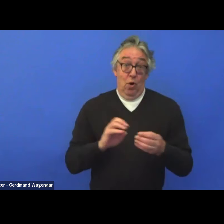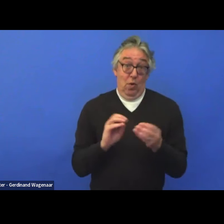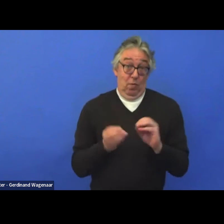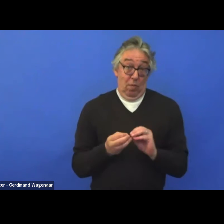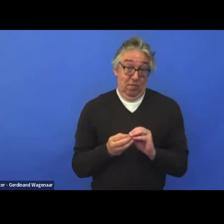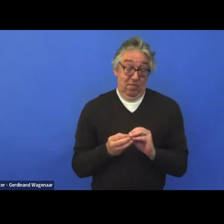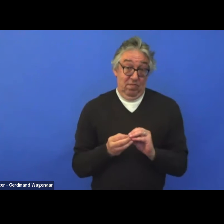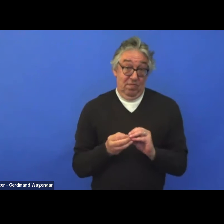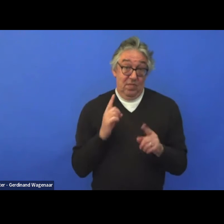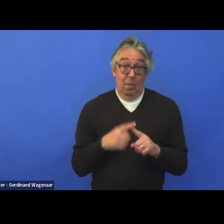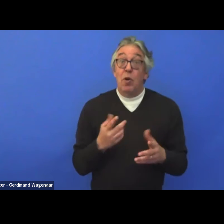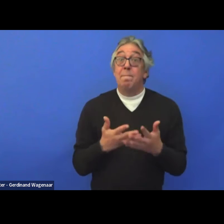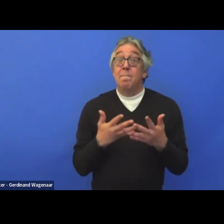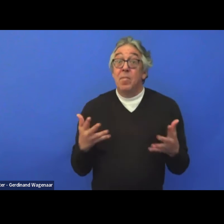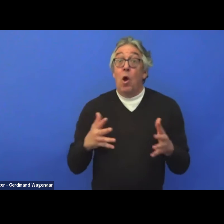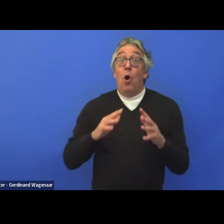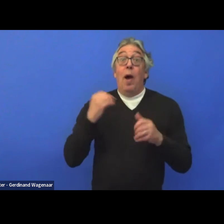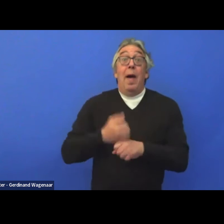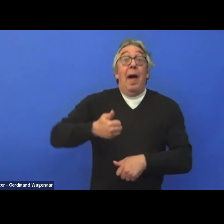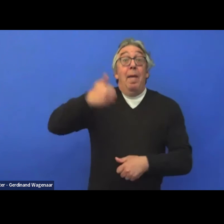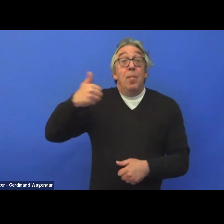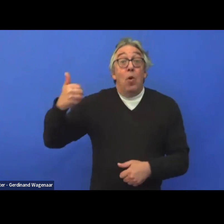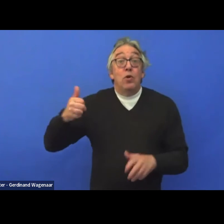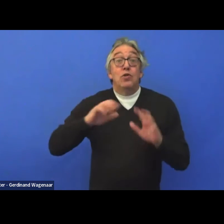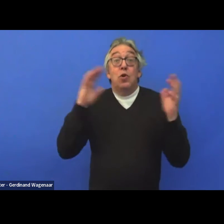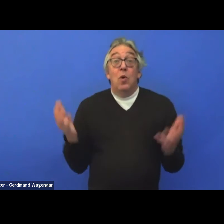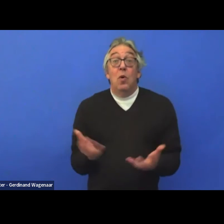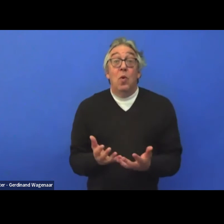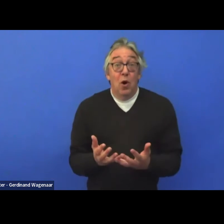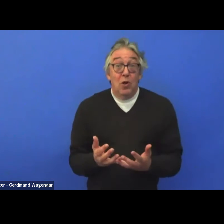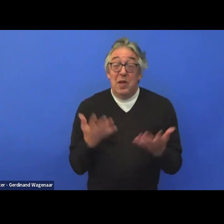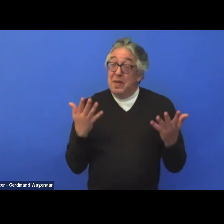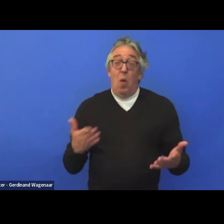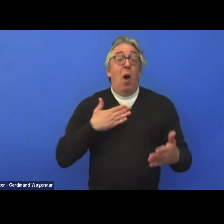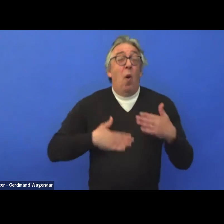to expand workplaces and to have diverse and inclusive workplaces.